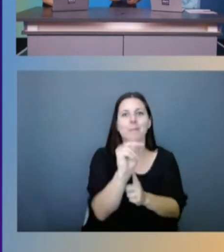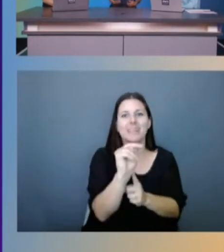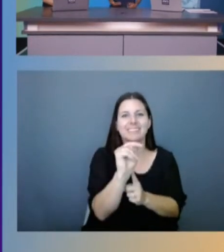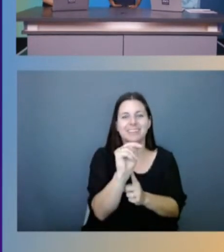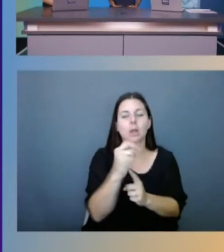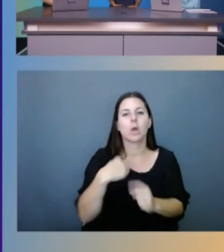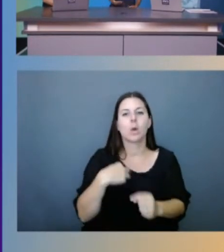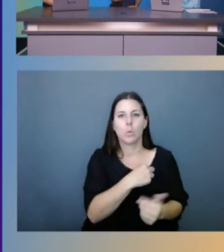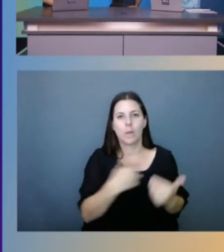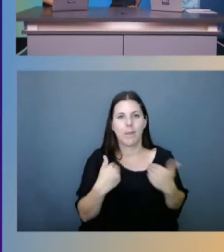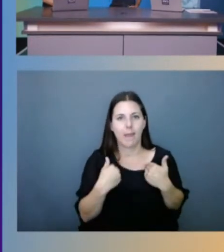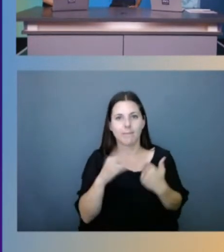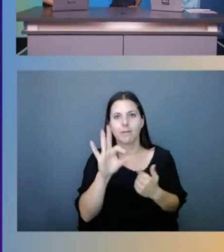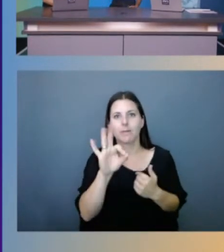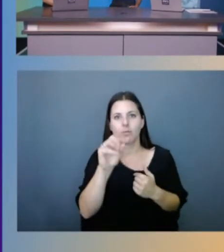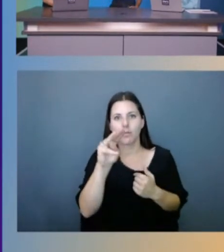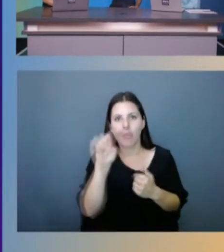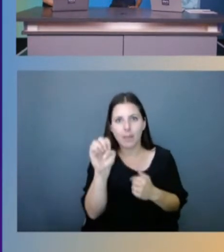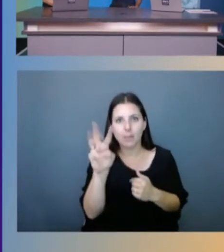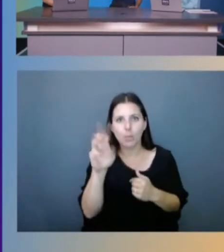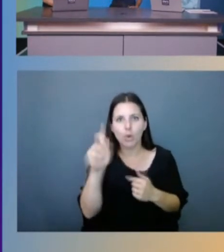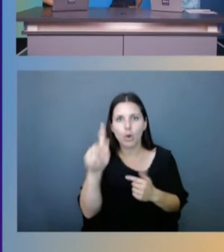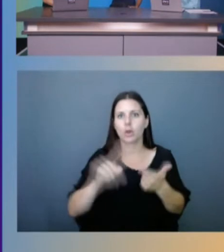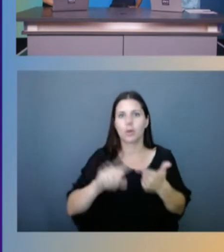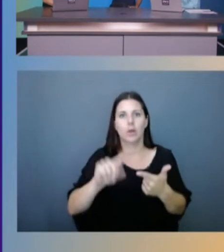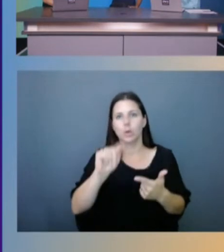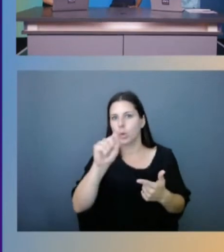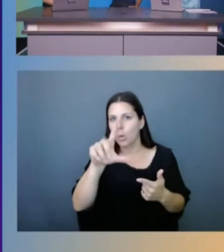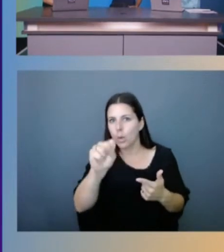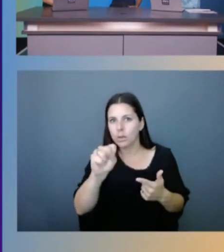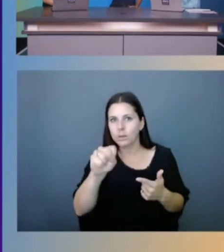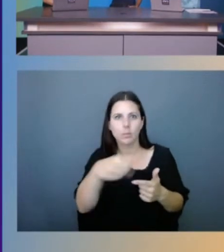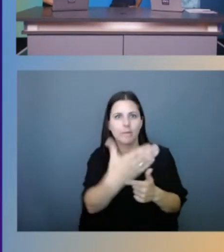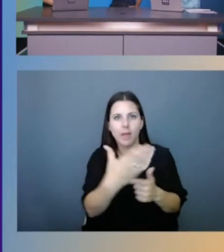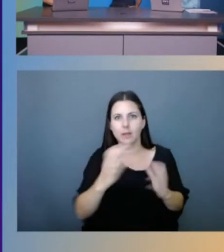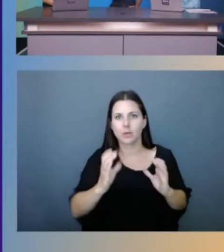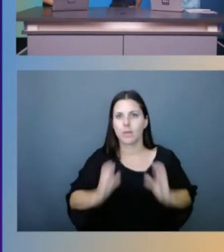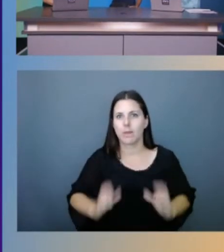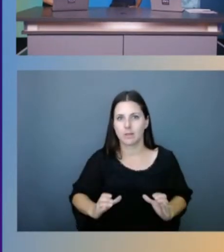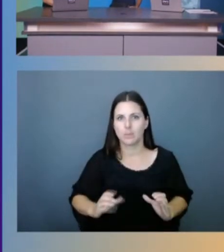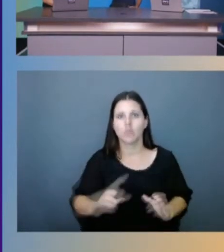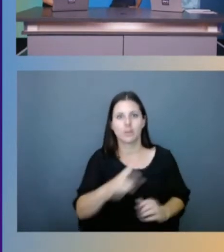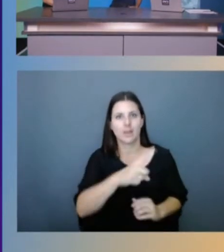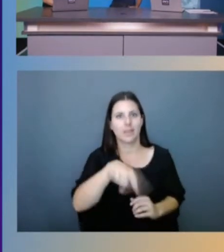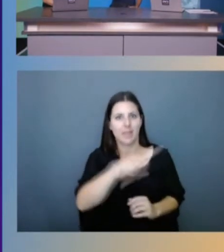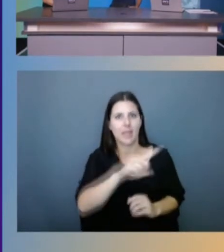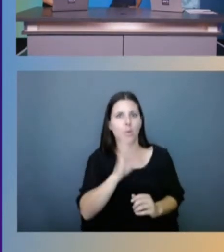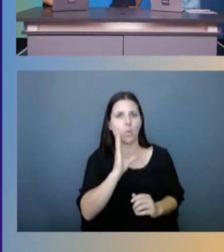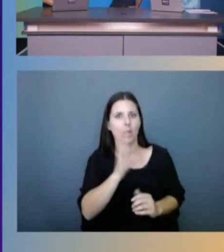to showcase to our customers, which gives them the best practices and guidance, and the design.